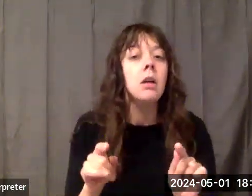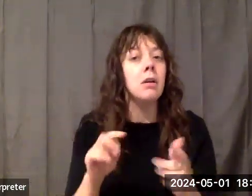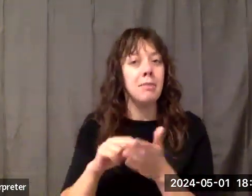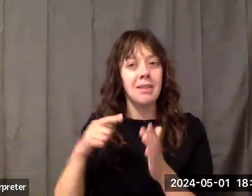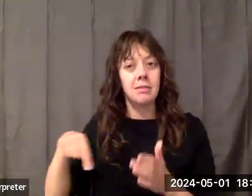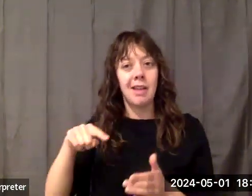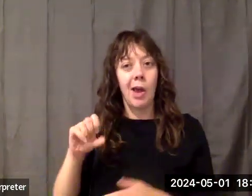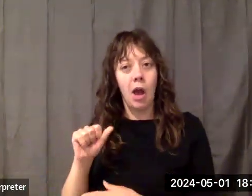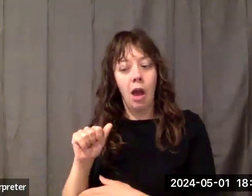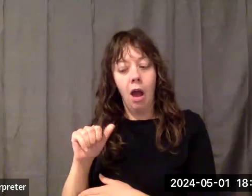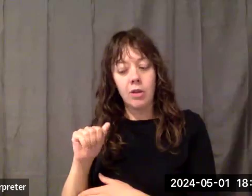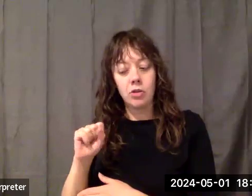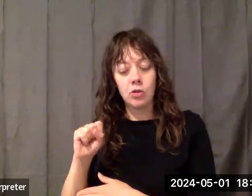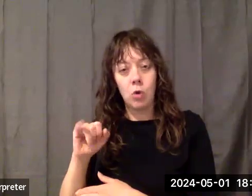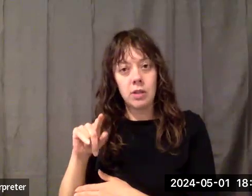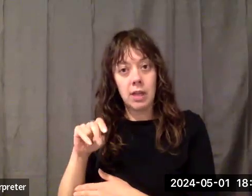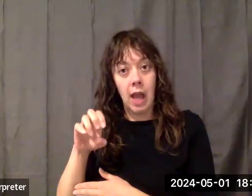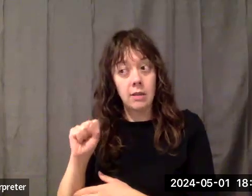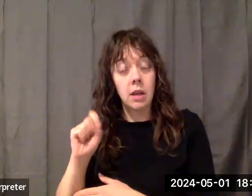that six hour suicide prevention training